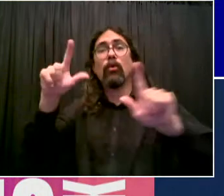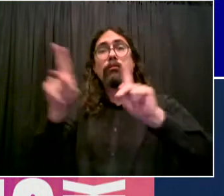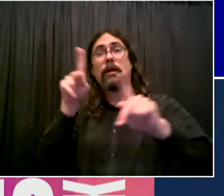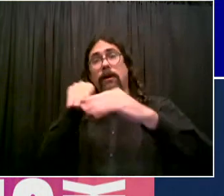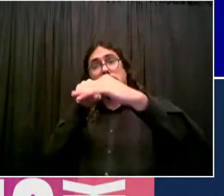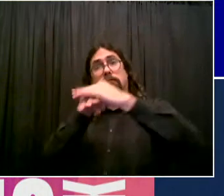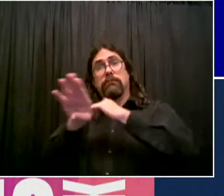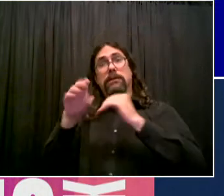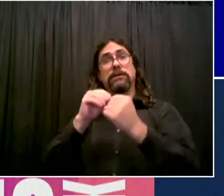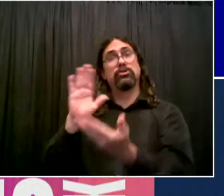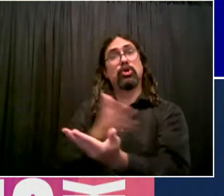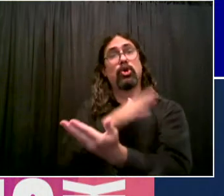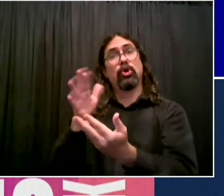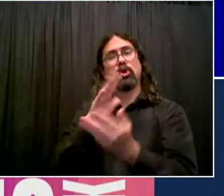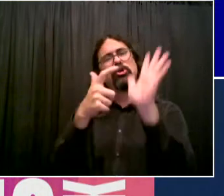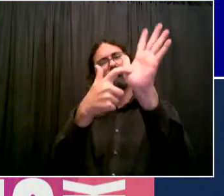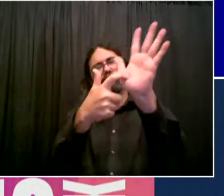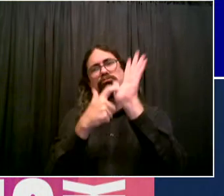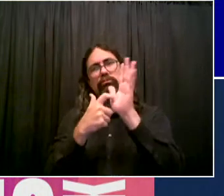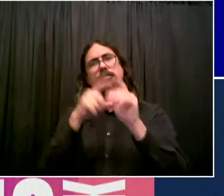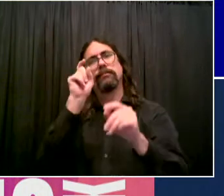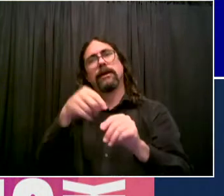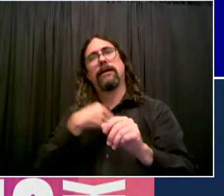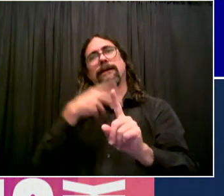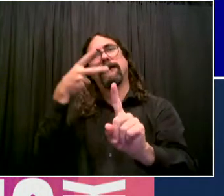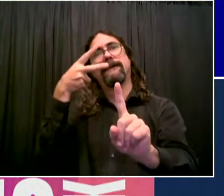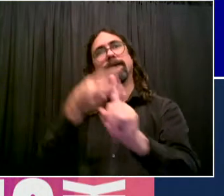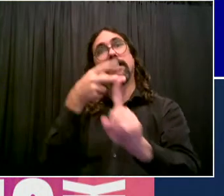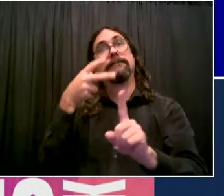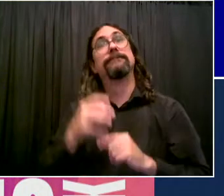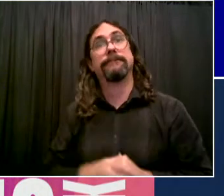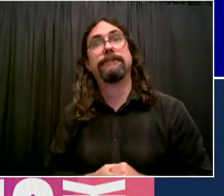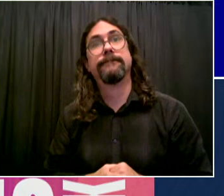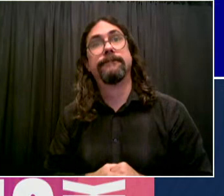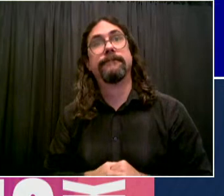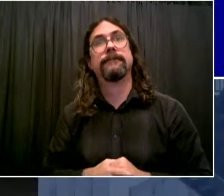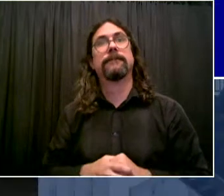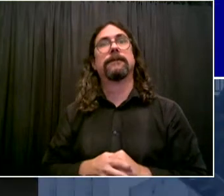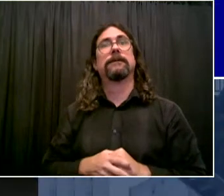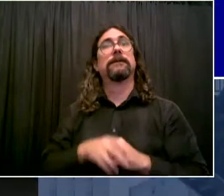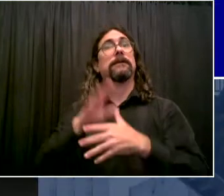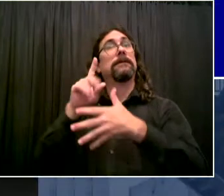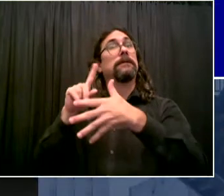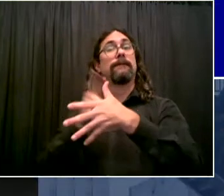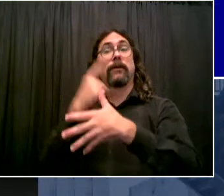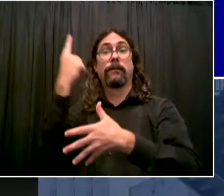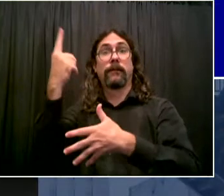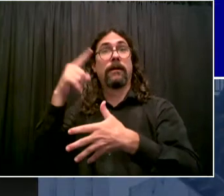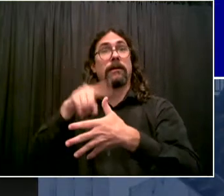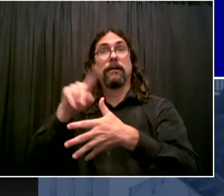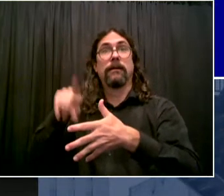TO BE ABLE TO GET ONE OF THESE TICKETS. WERE GOING TO TALMK A OMNET ABOUT THE LINEUP